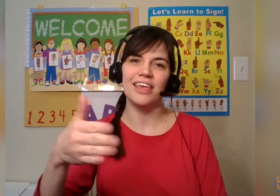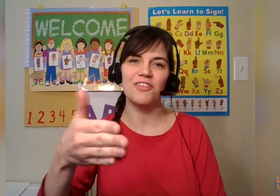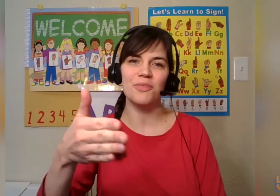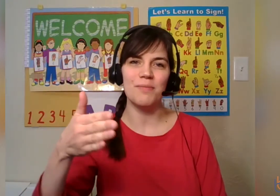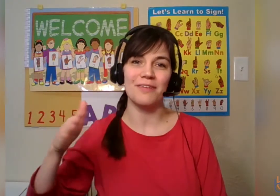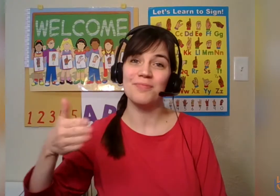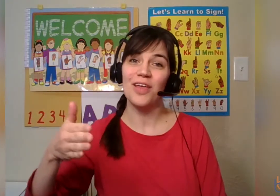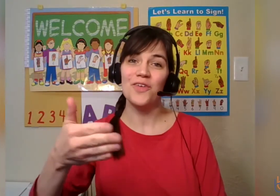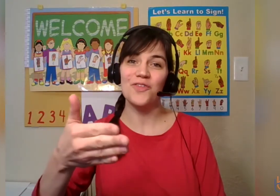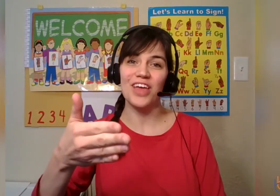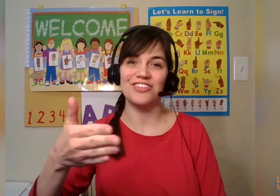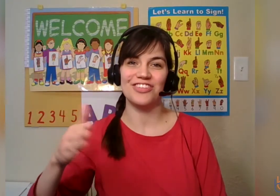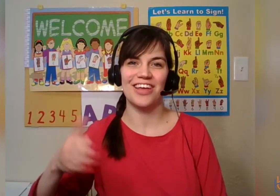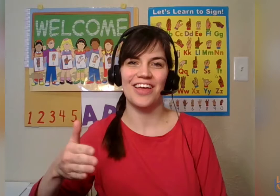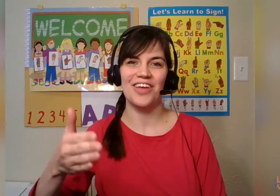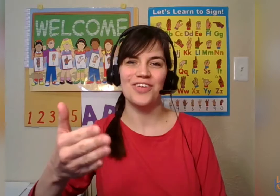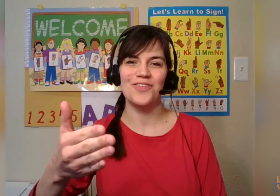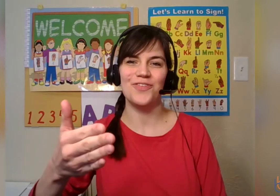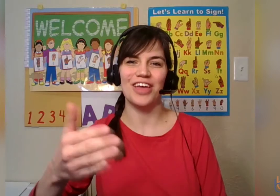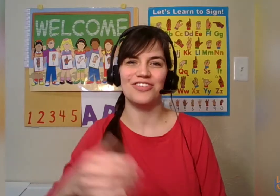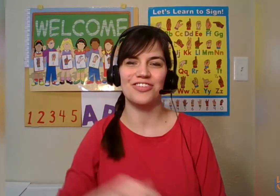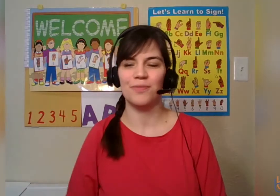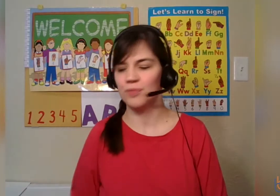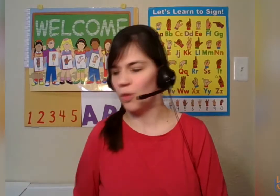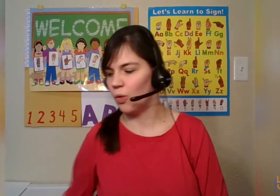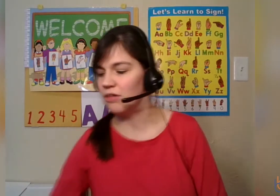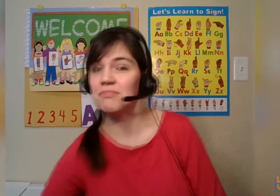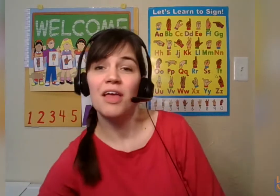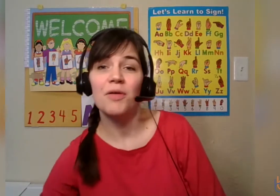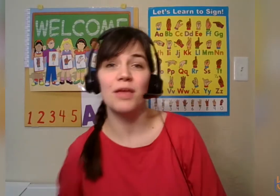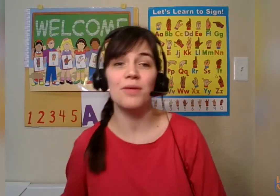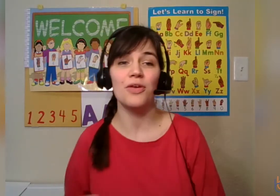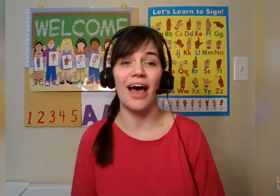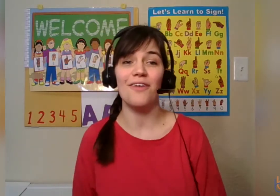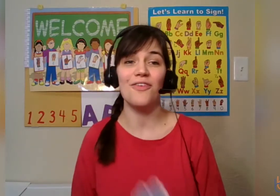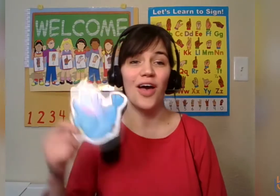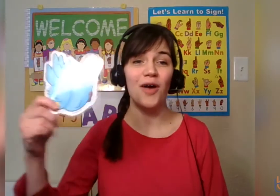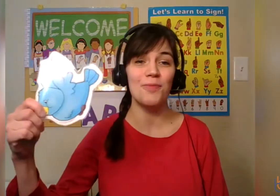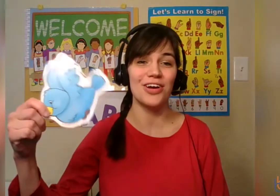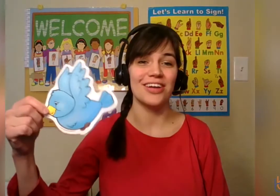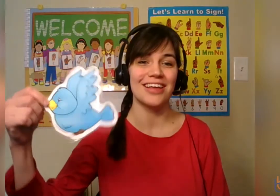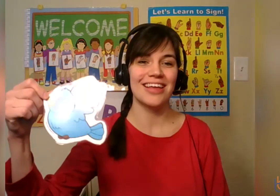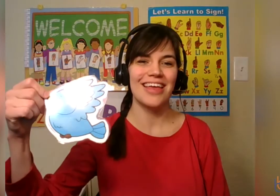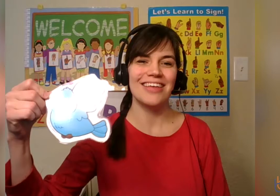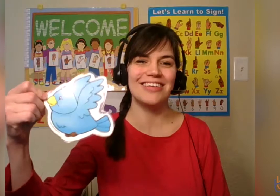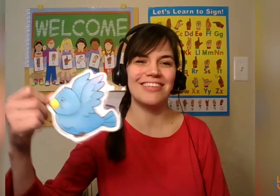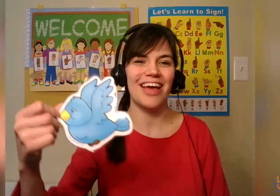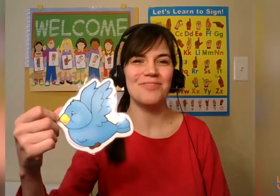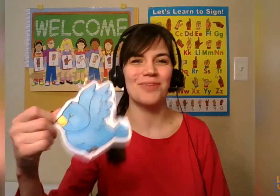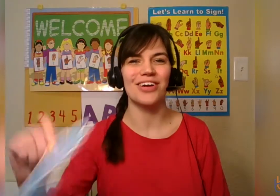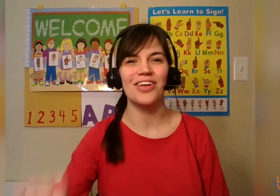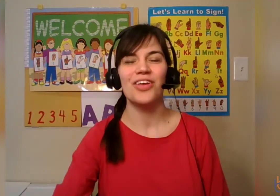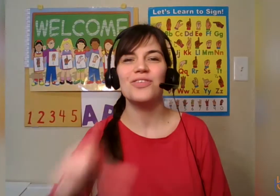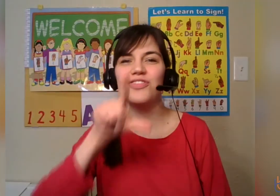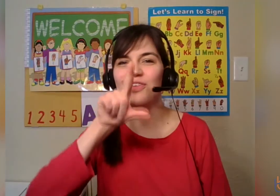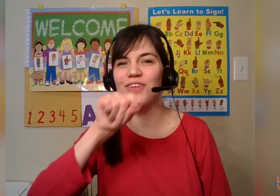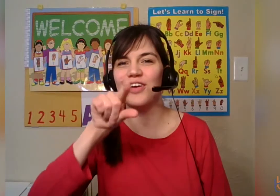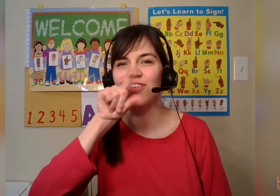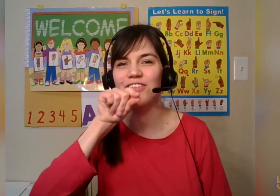swimming. Fish. Fish. Or maybe you have a bird. To sign bird, use your fingers to